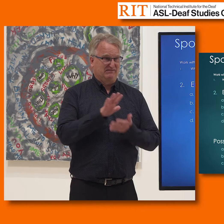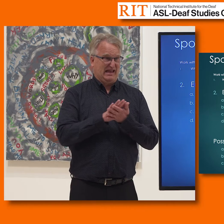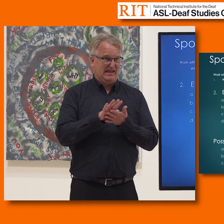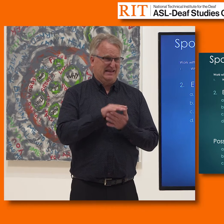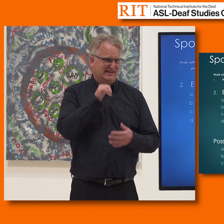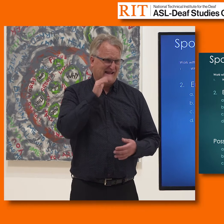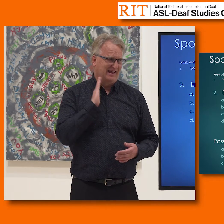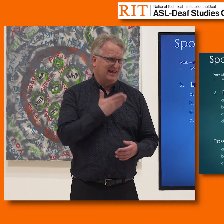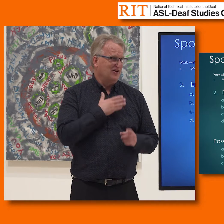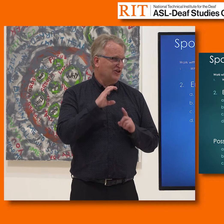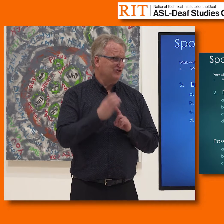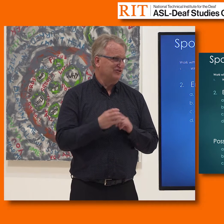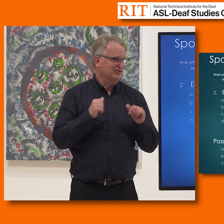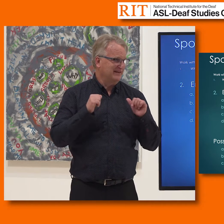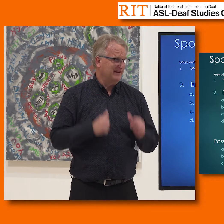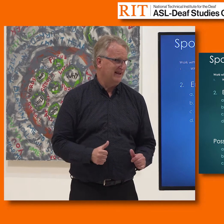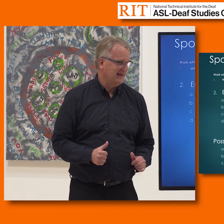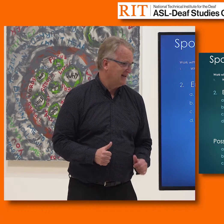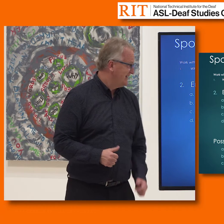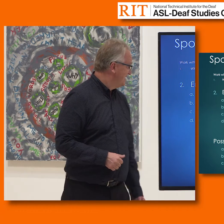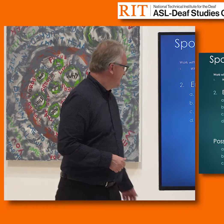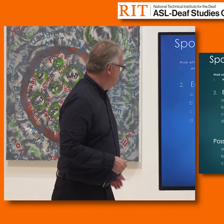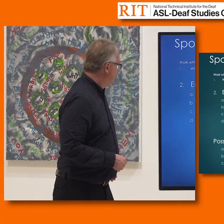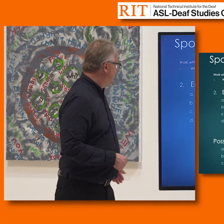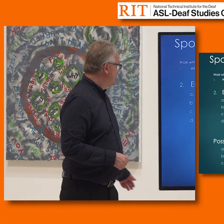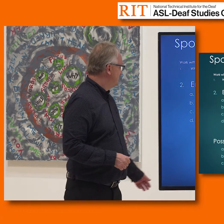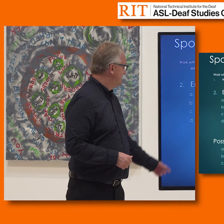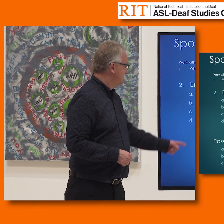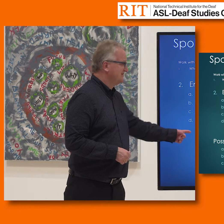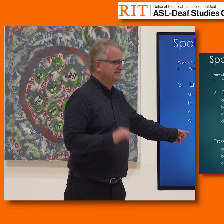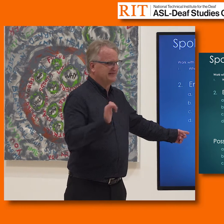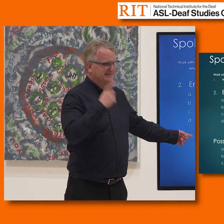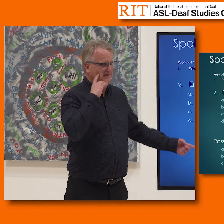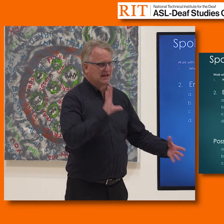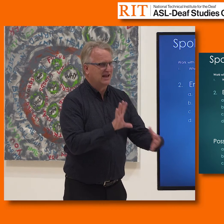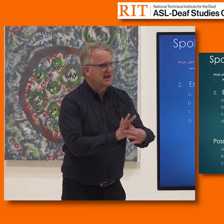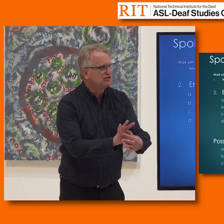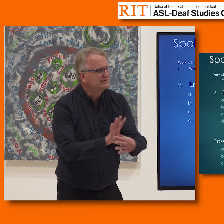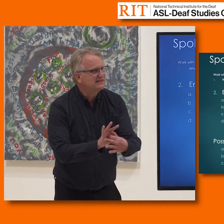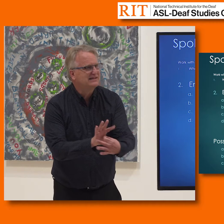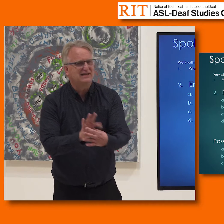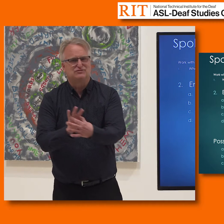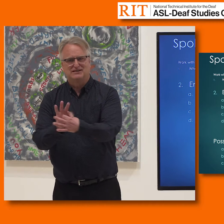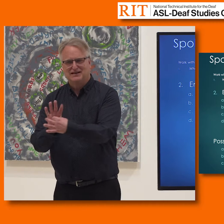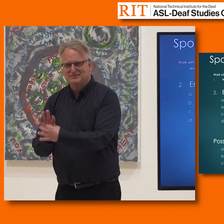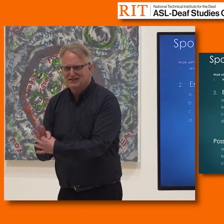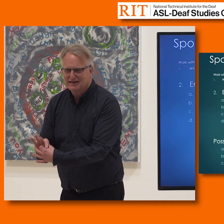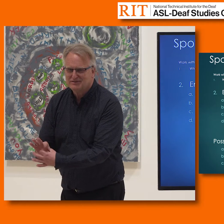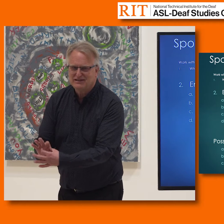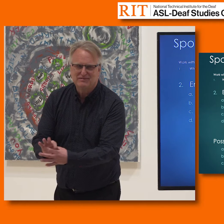to clarify what the vague meaning might be. So, again, the discourse styles are different, and the level of engagement in